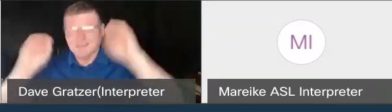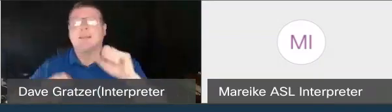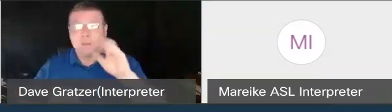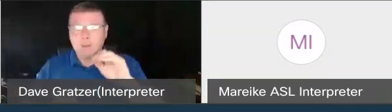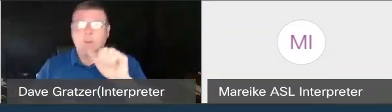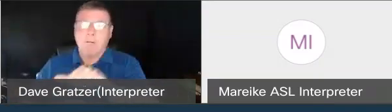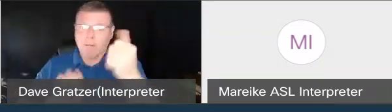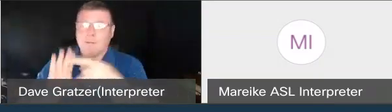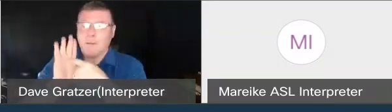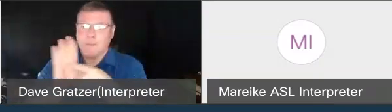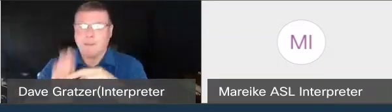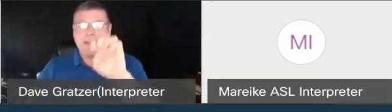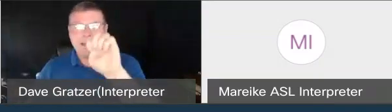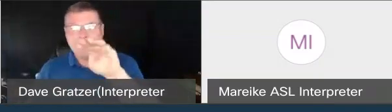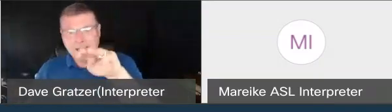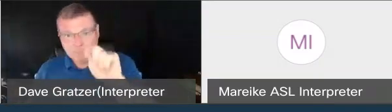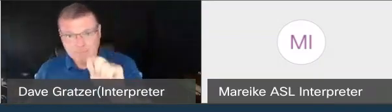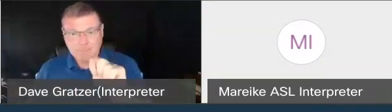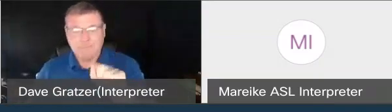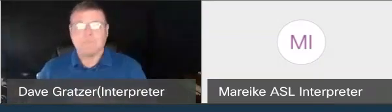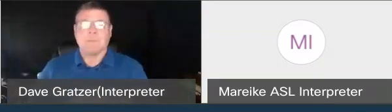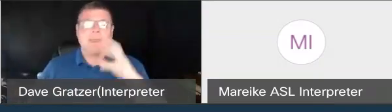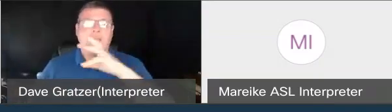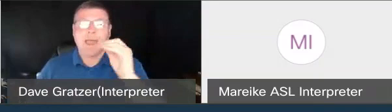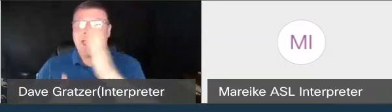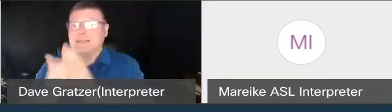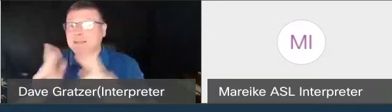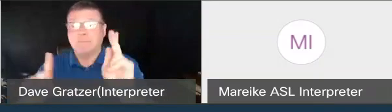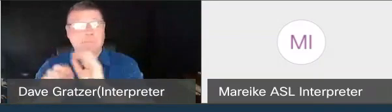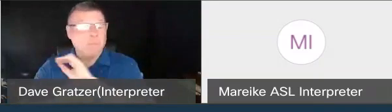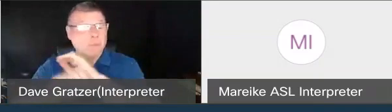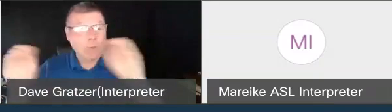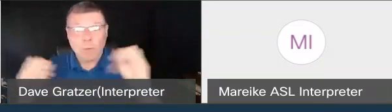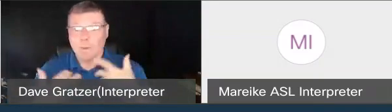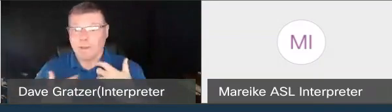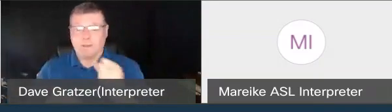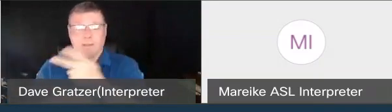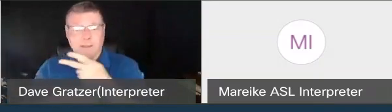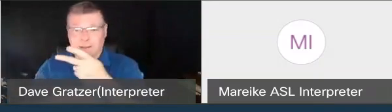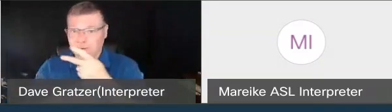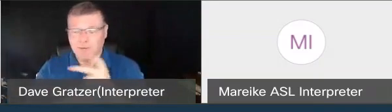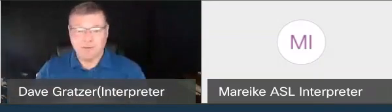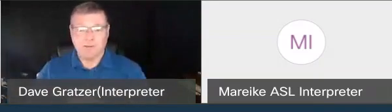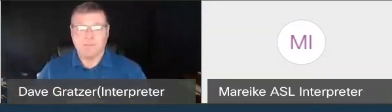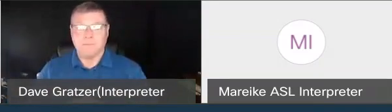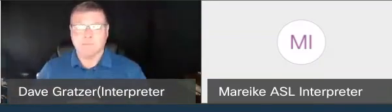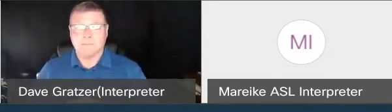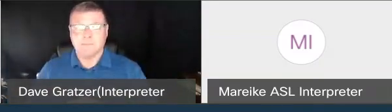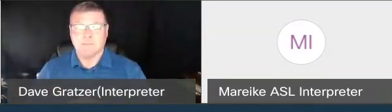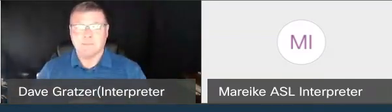that use EMTs and paramedics, and others that don't use any healthcare model. I think the--the--the story's out on that if--